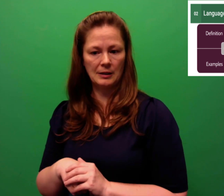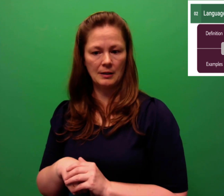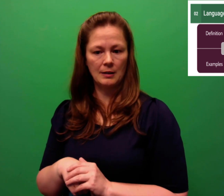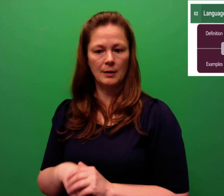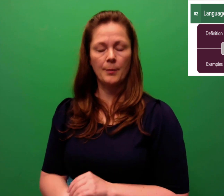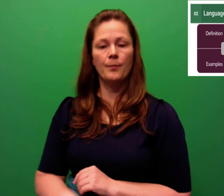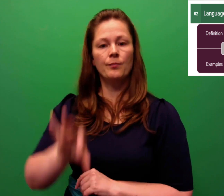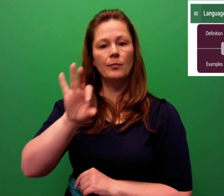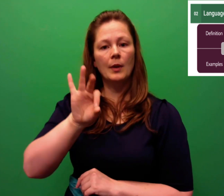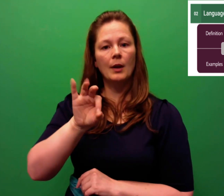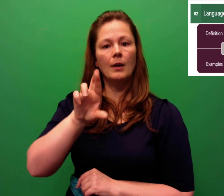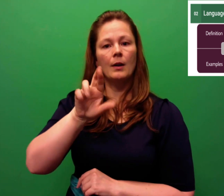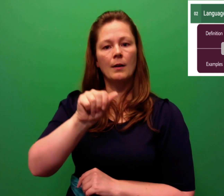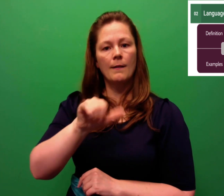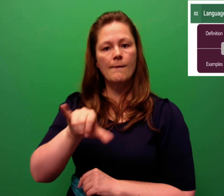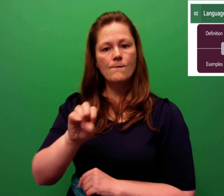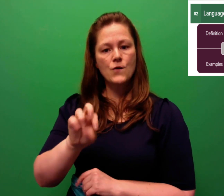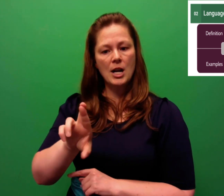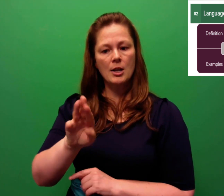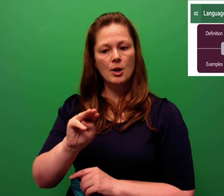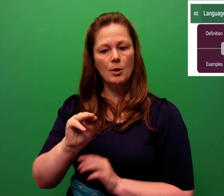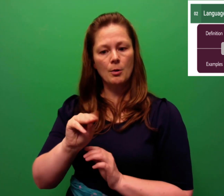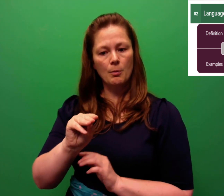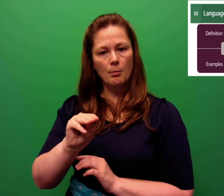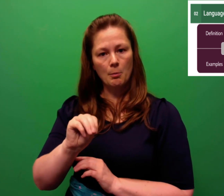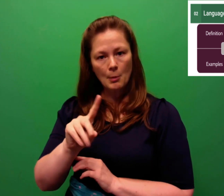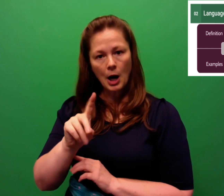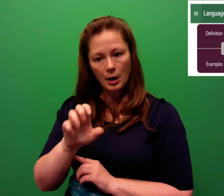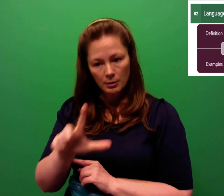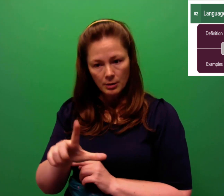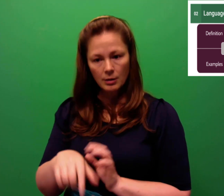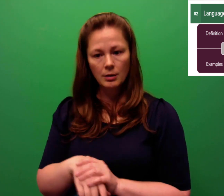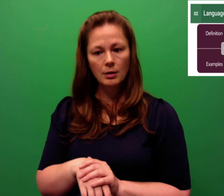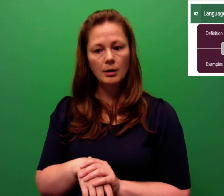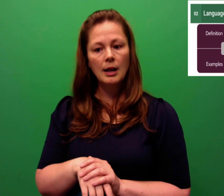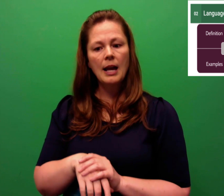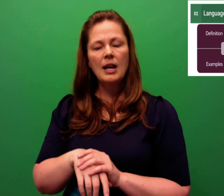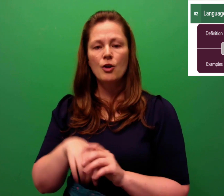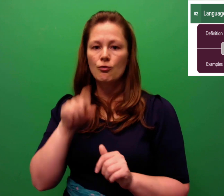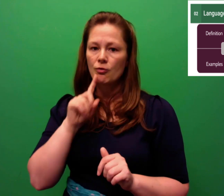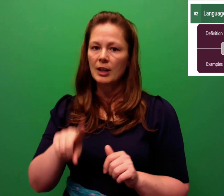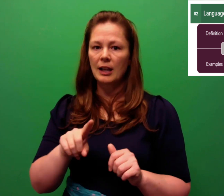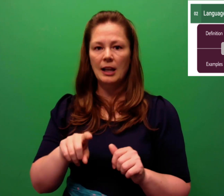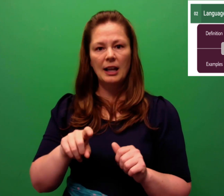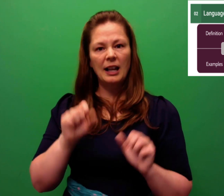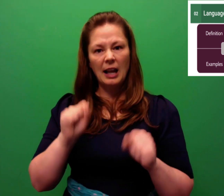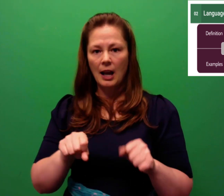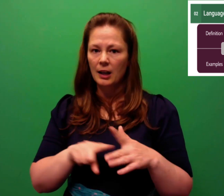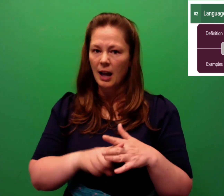list of non-examples. The Frayer model activates prior knowledge, builds